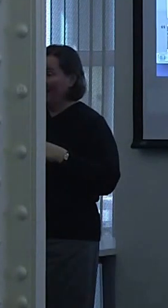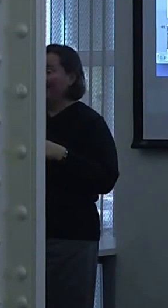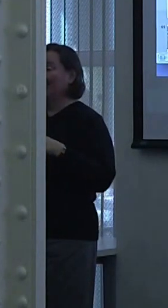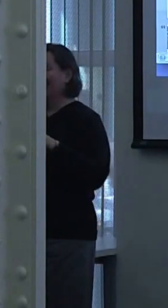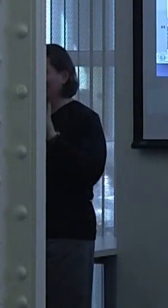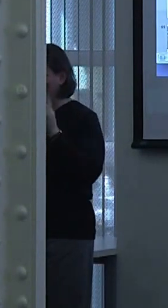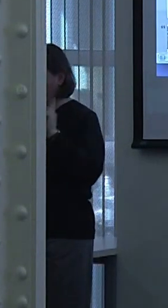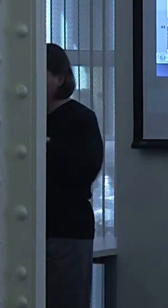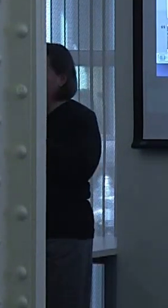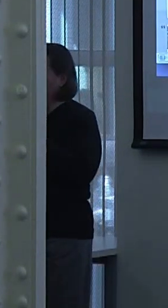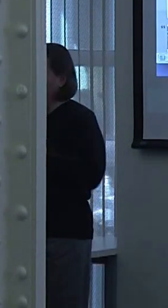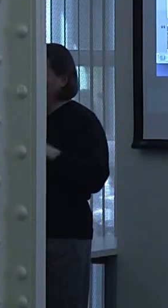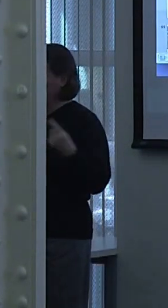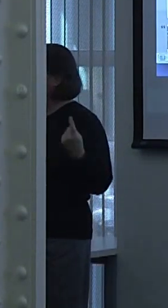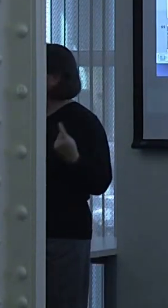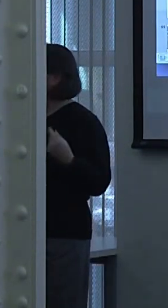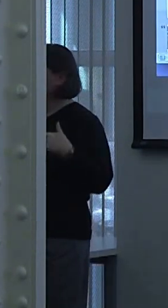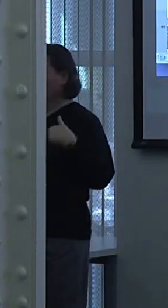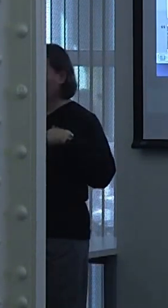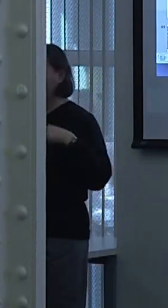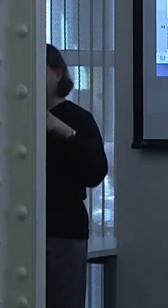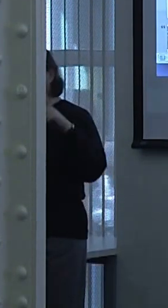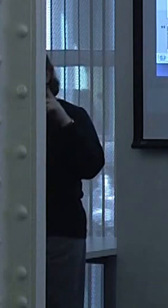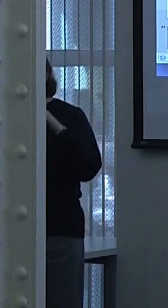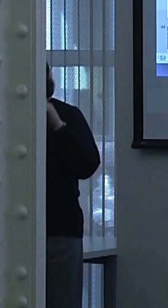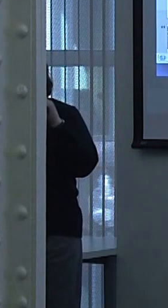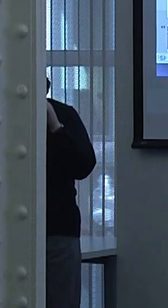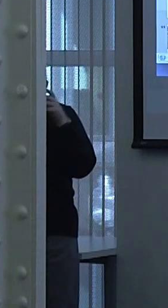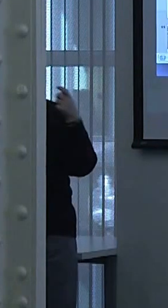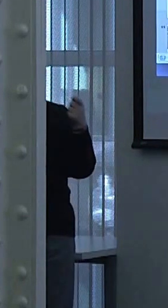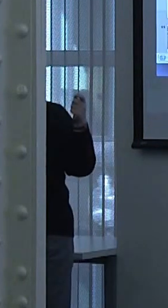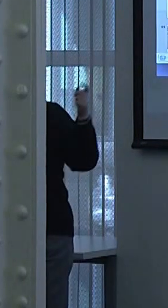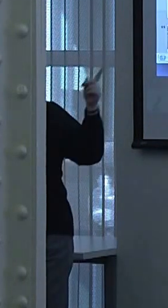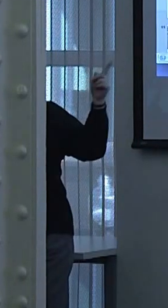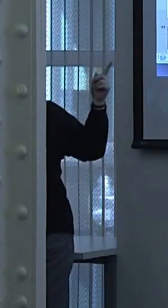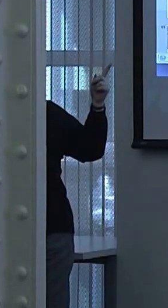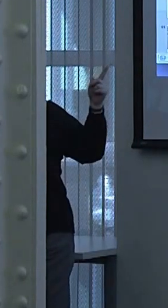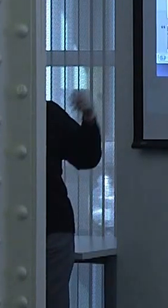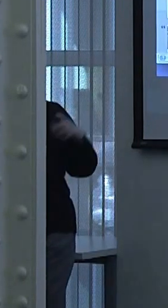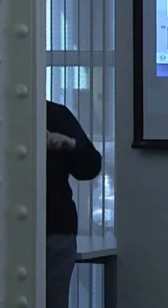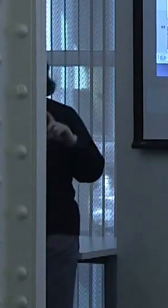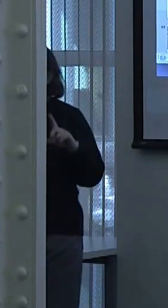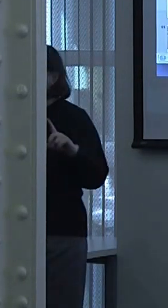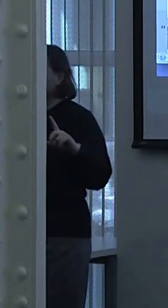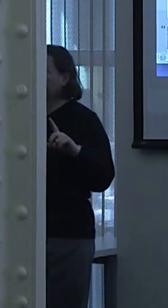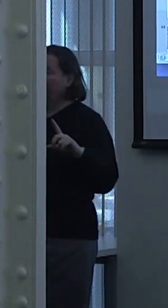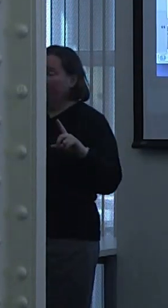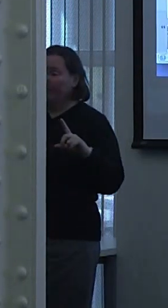and this picture of me holding my MEChA, or the Movimiento Estudiantil Chicano de Aztlan,